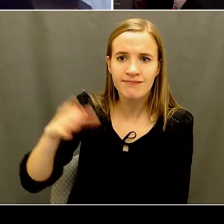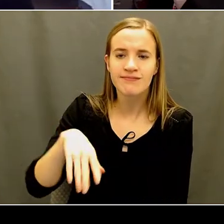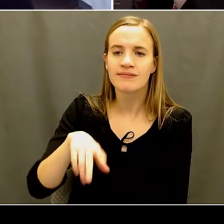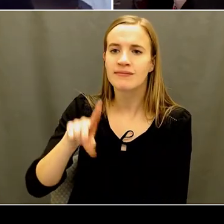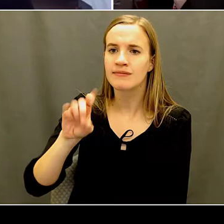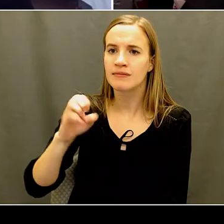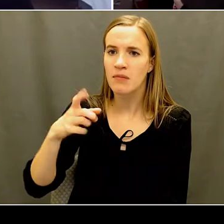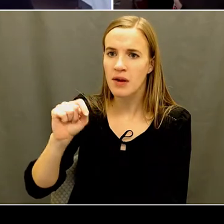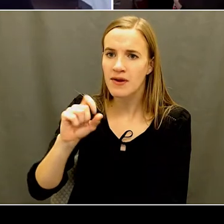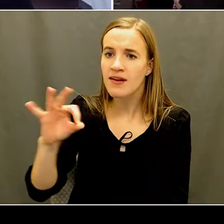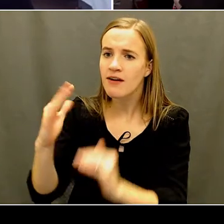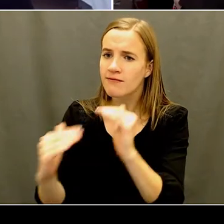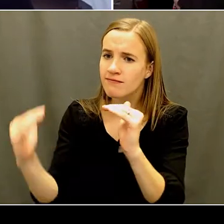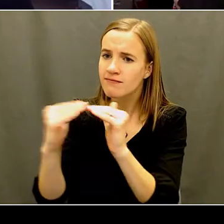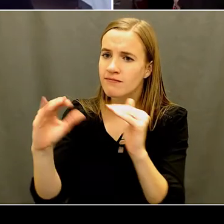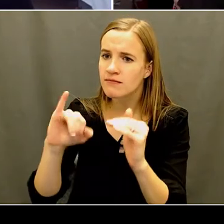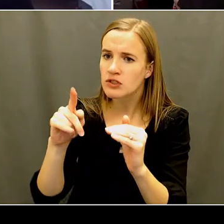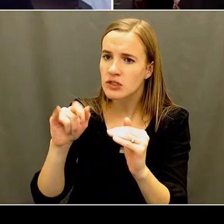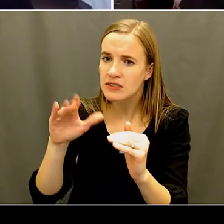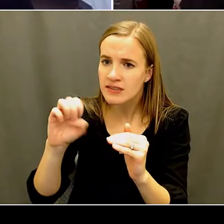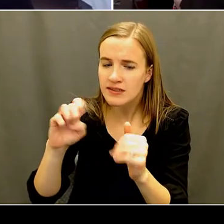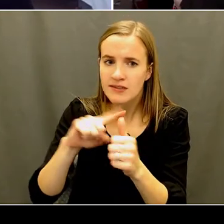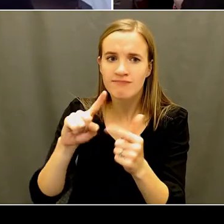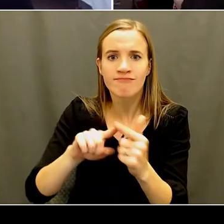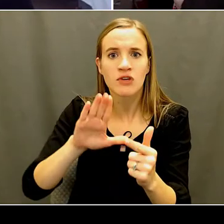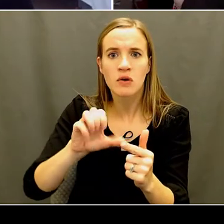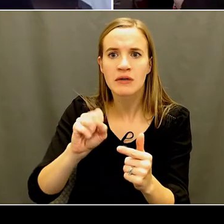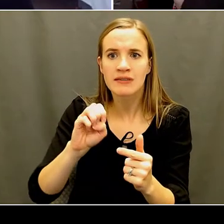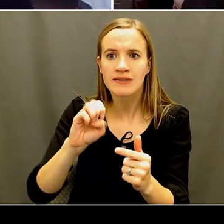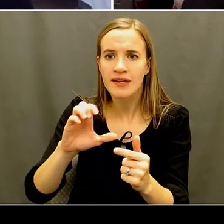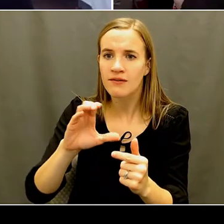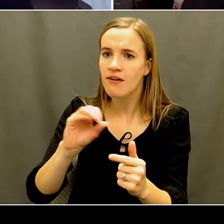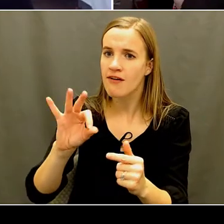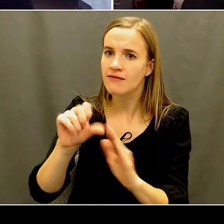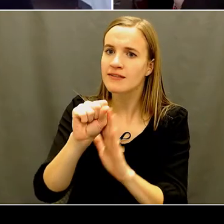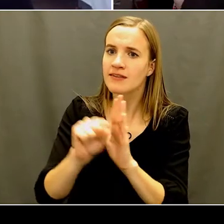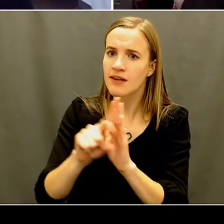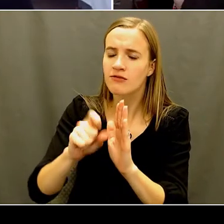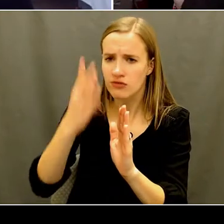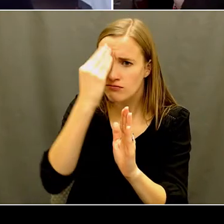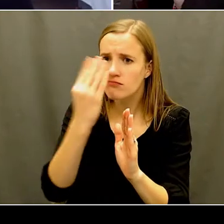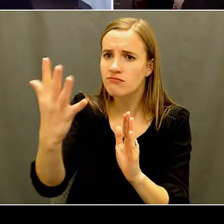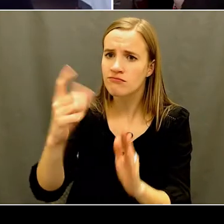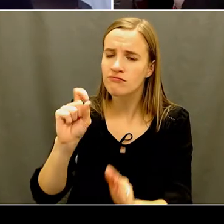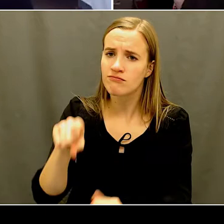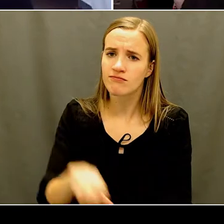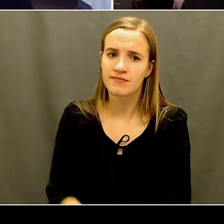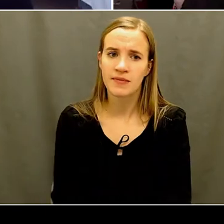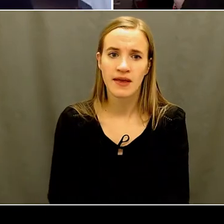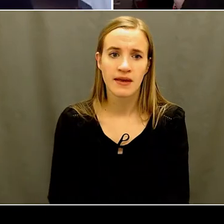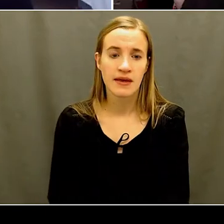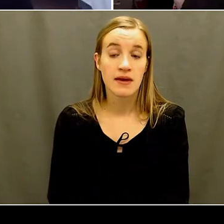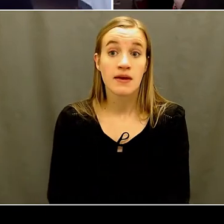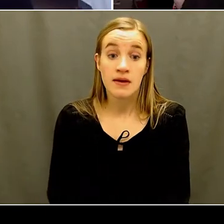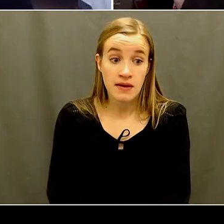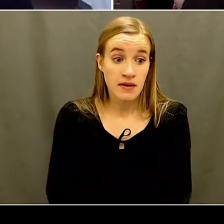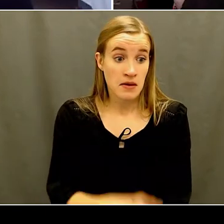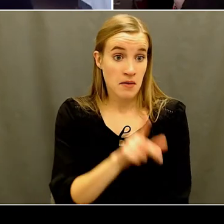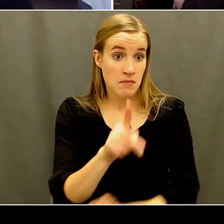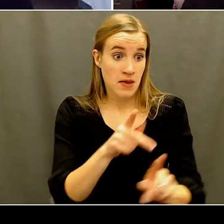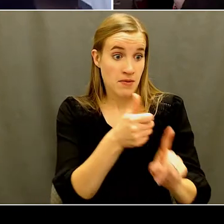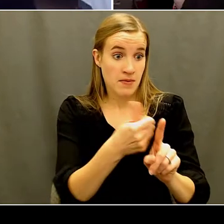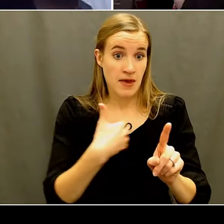Voting Rights Act. This will restore the Voting Rights Act. Mitch McConnell has